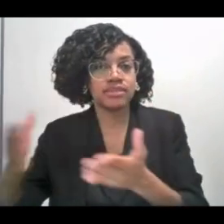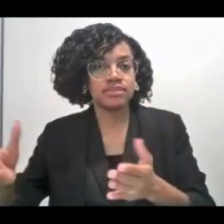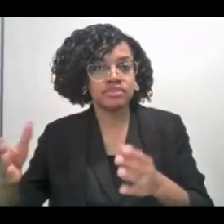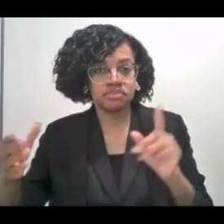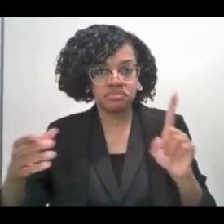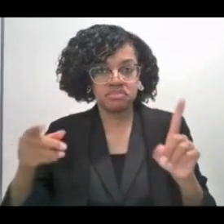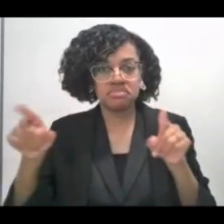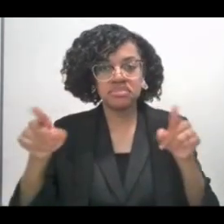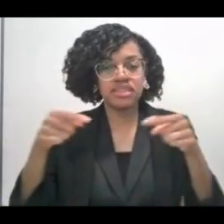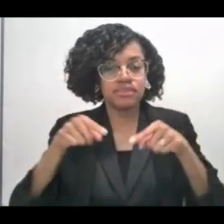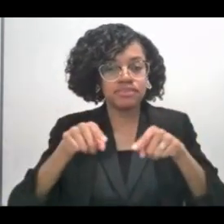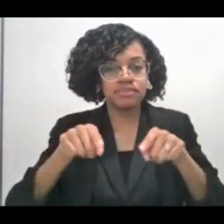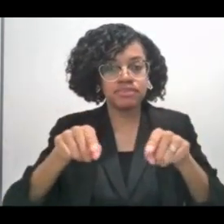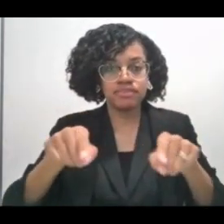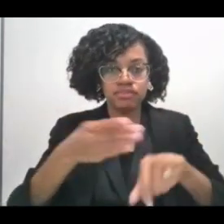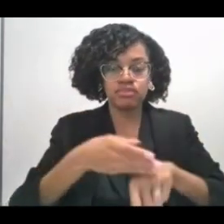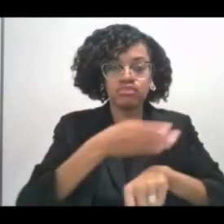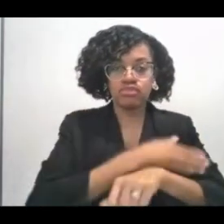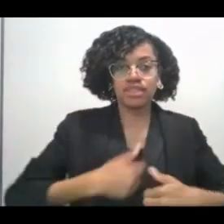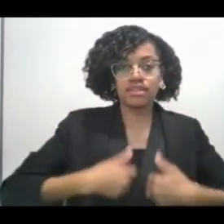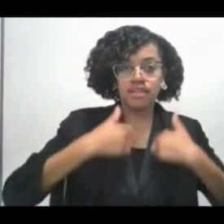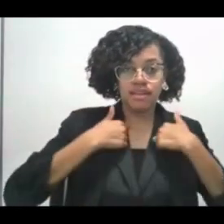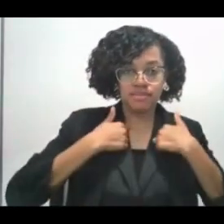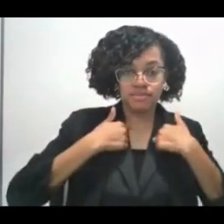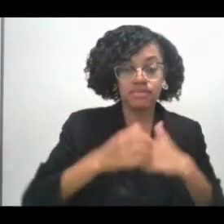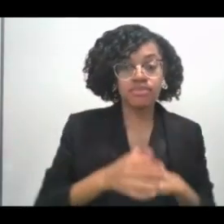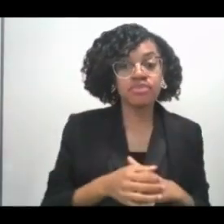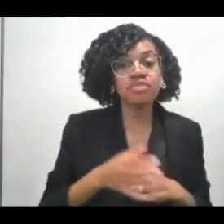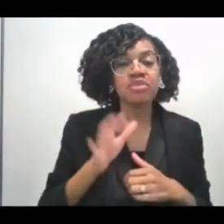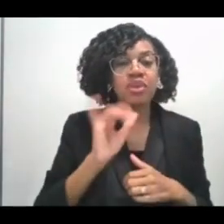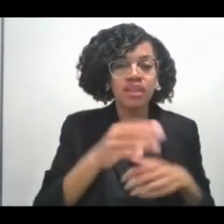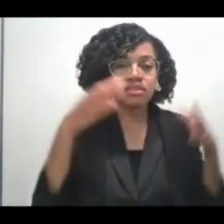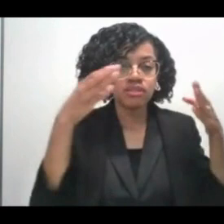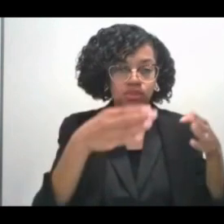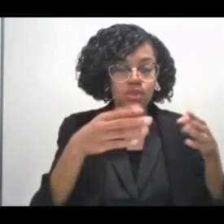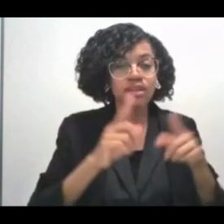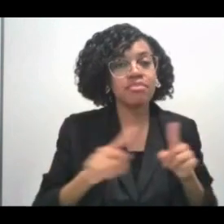benefits we're focused on and a co benefit could be reducing